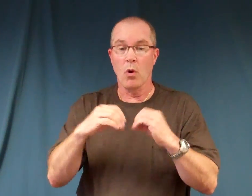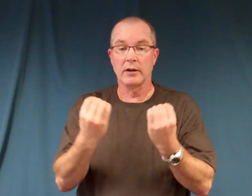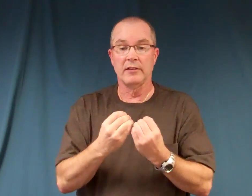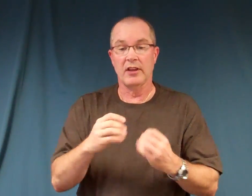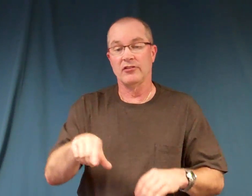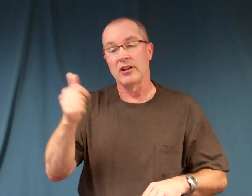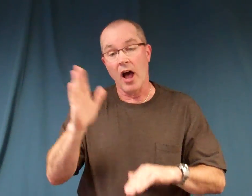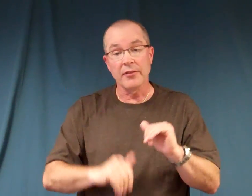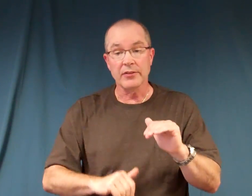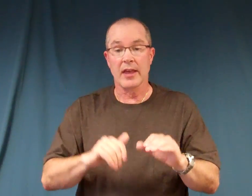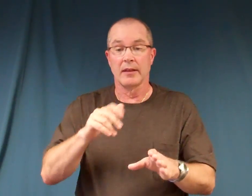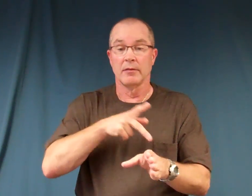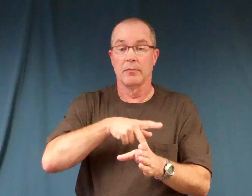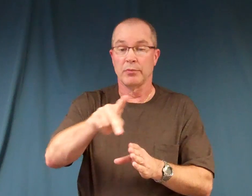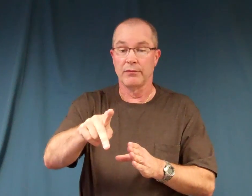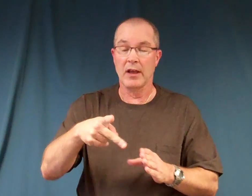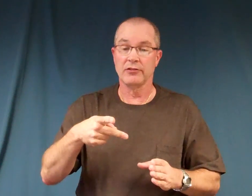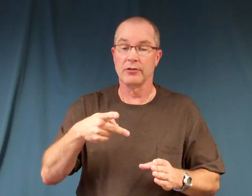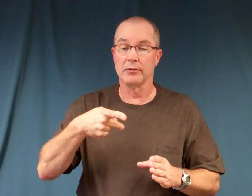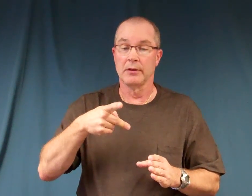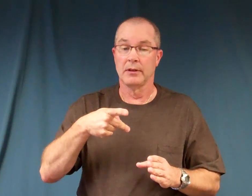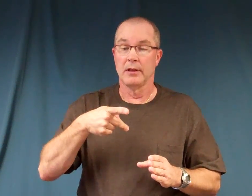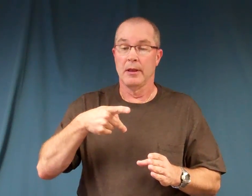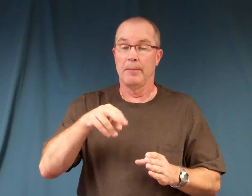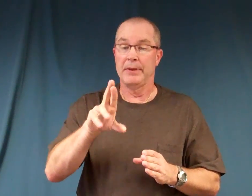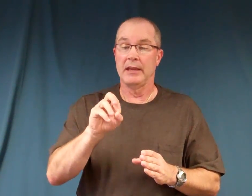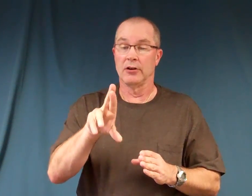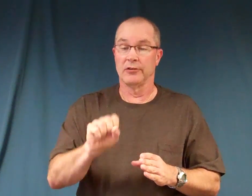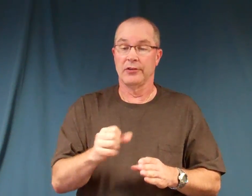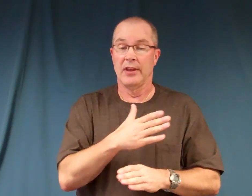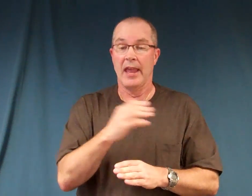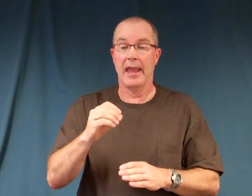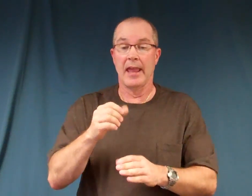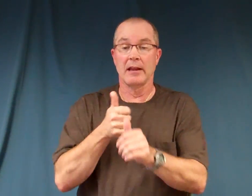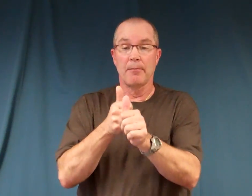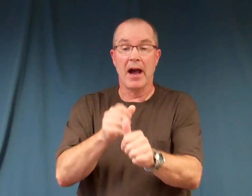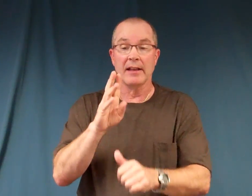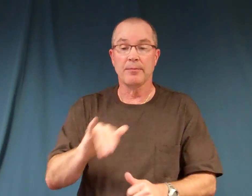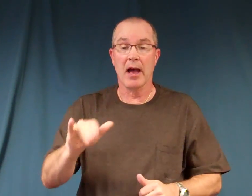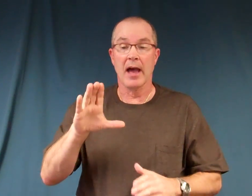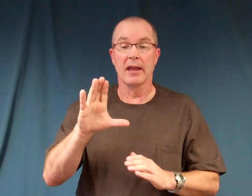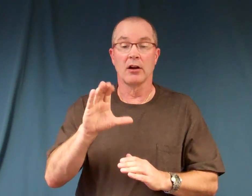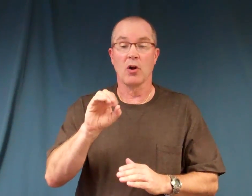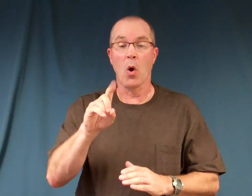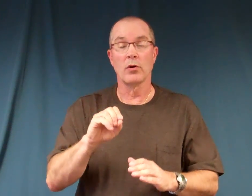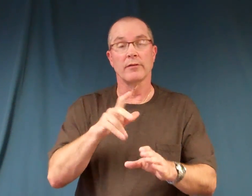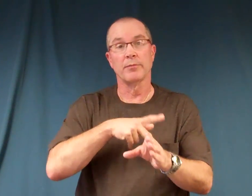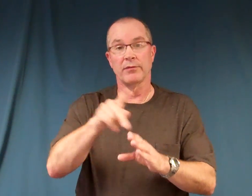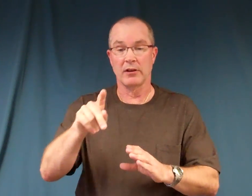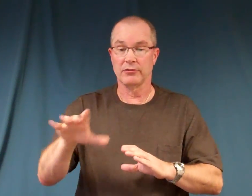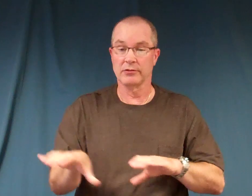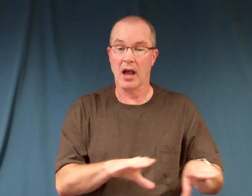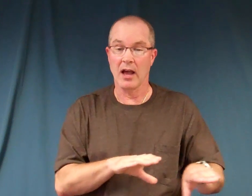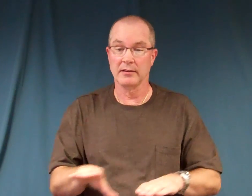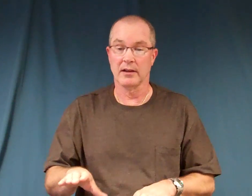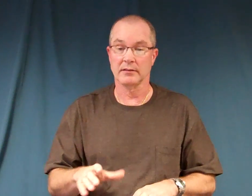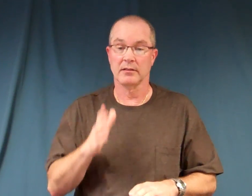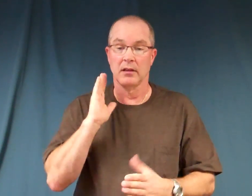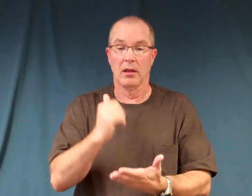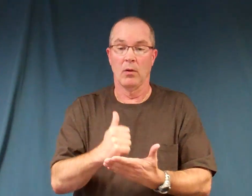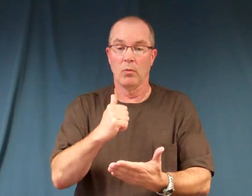organization, other than professional peers and abides by a Code of Professional Conduct